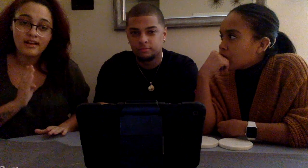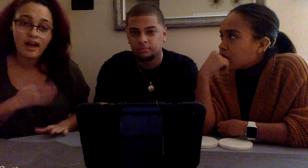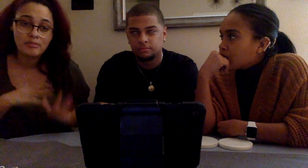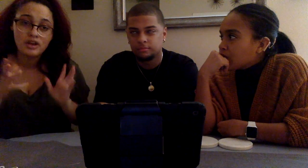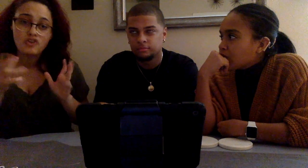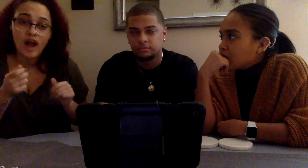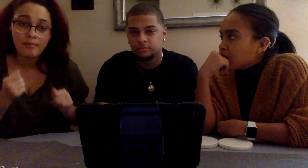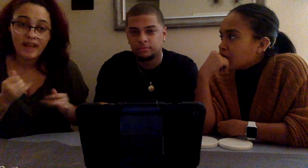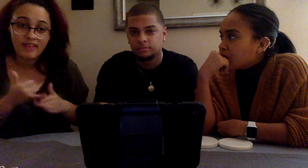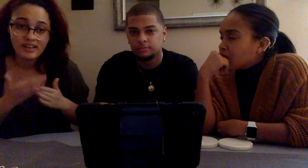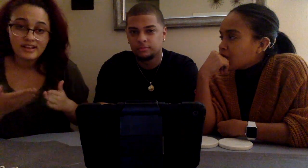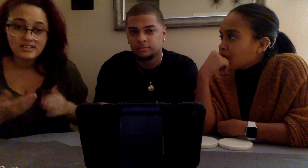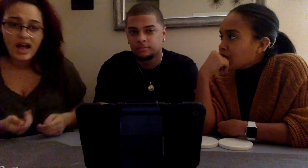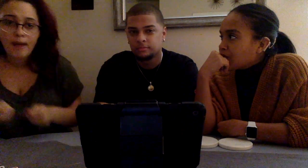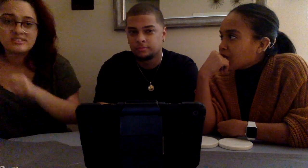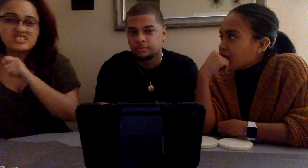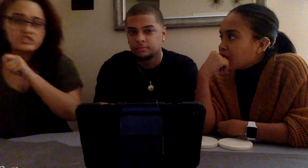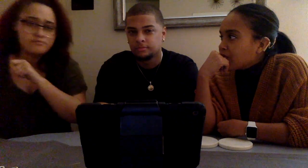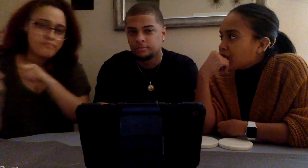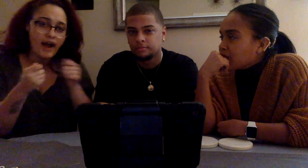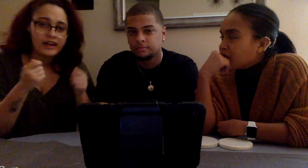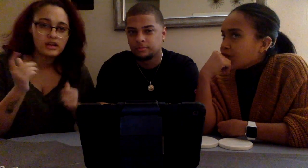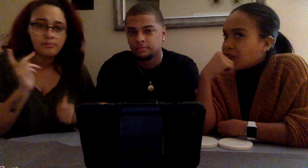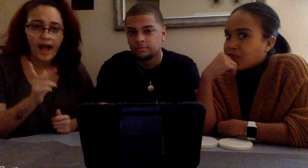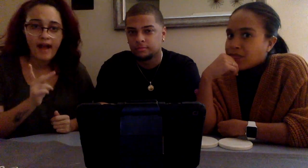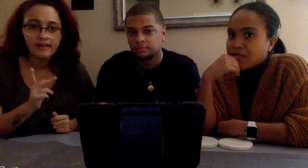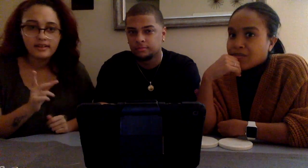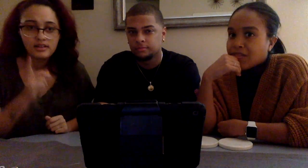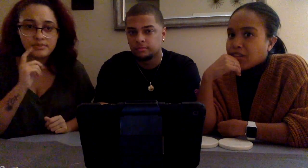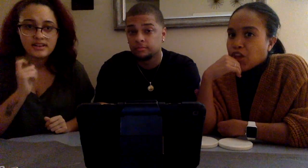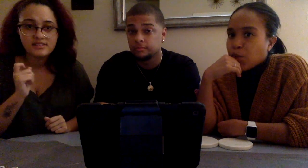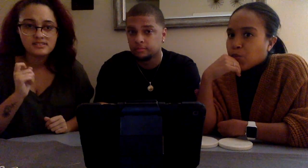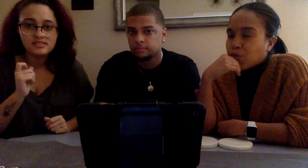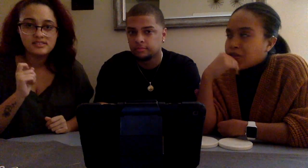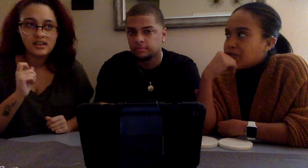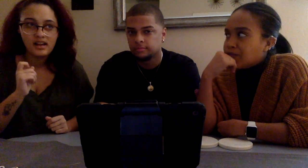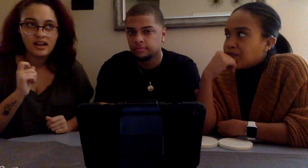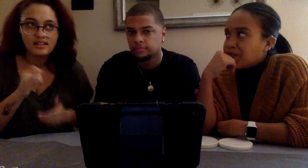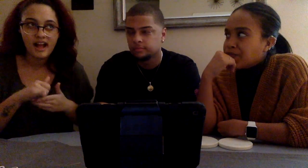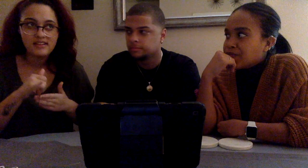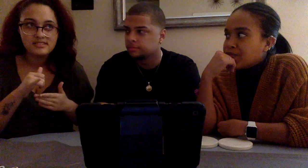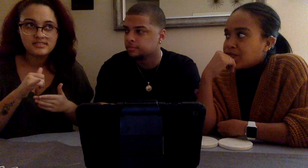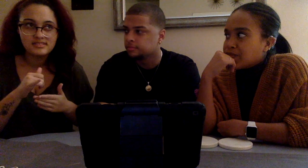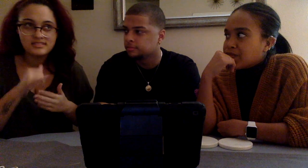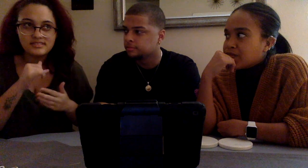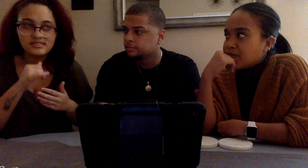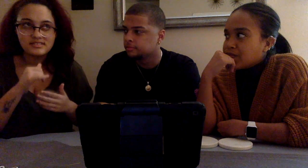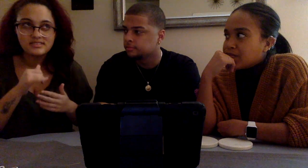I'm gonna grab that and smack it back because that's